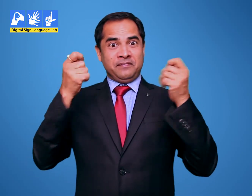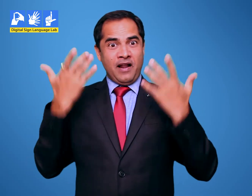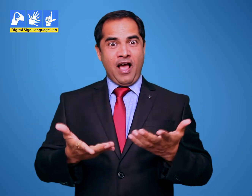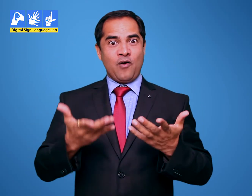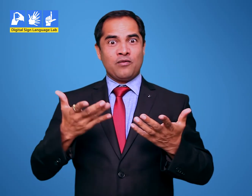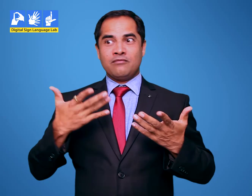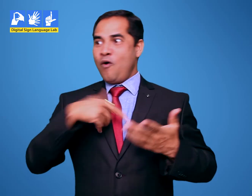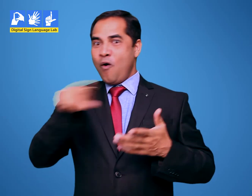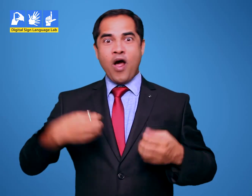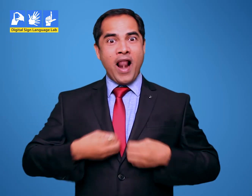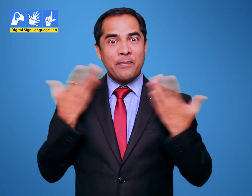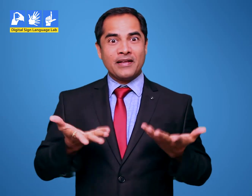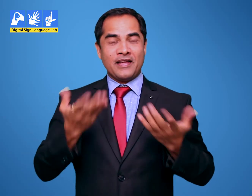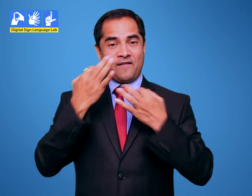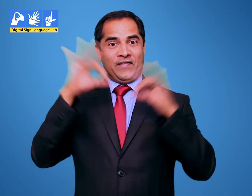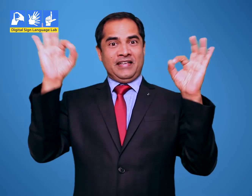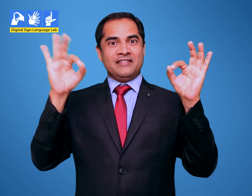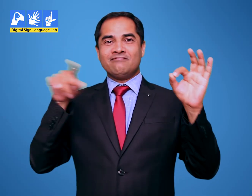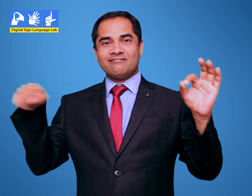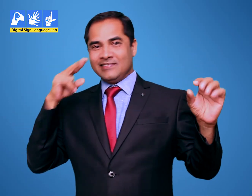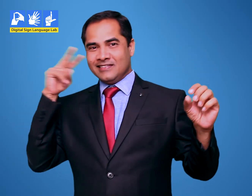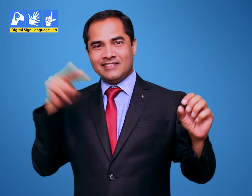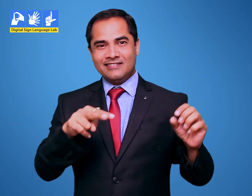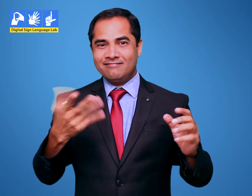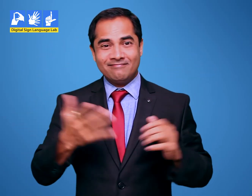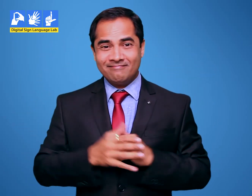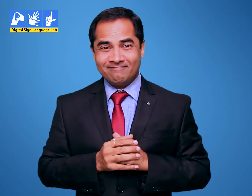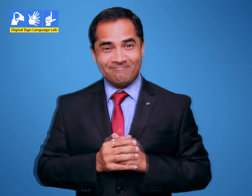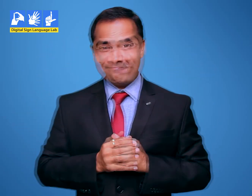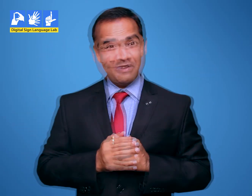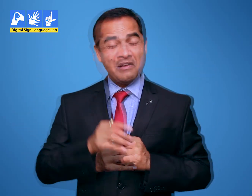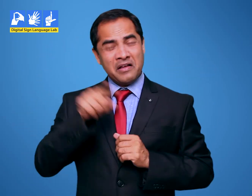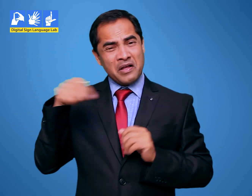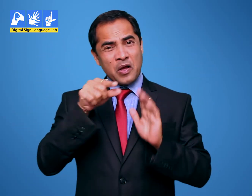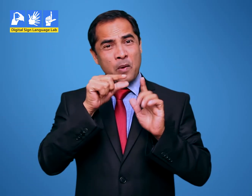what the sacrifices had brought today.